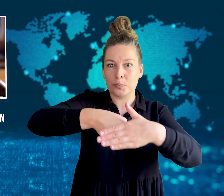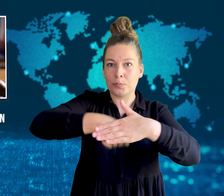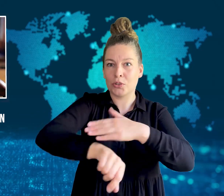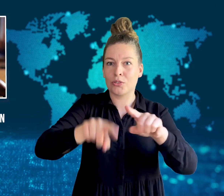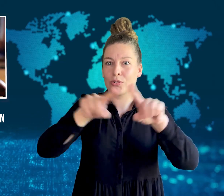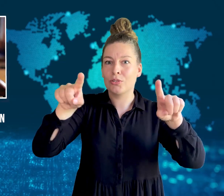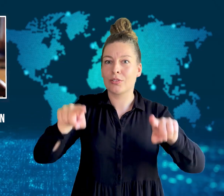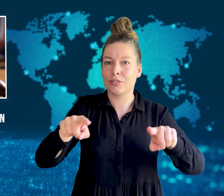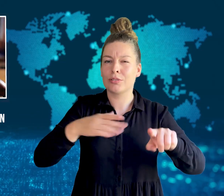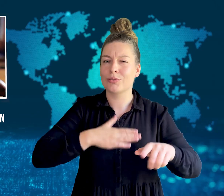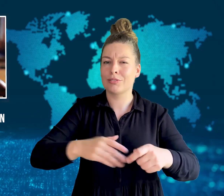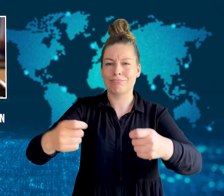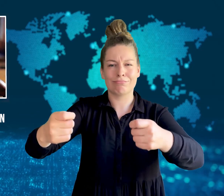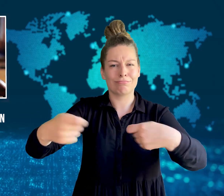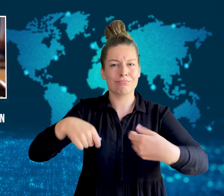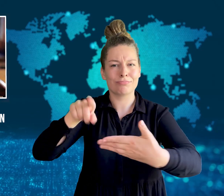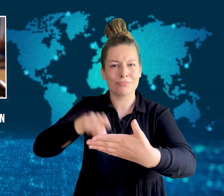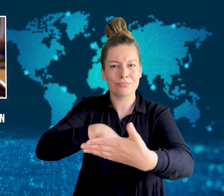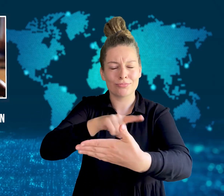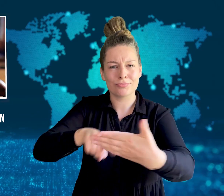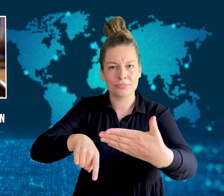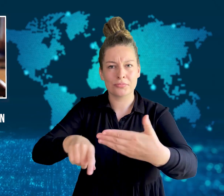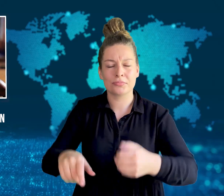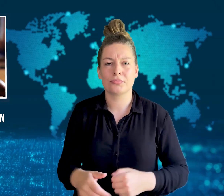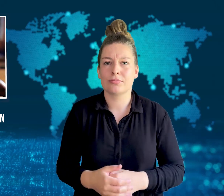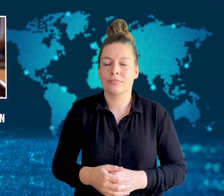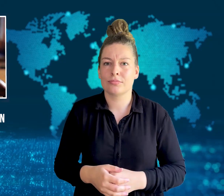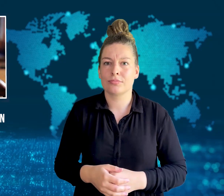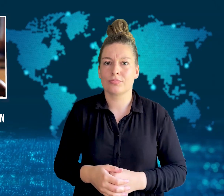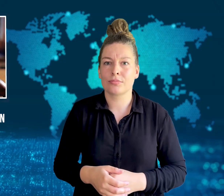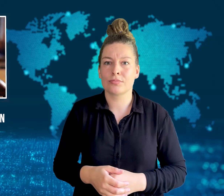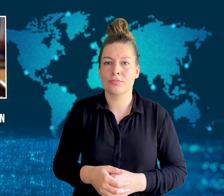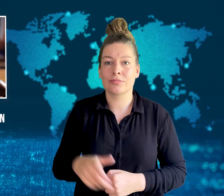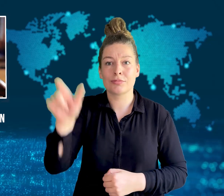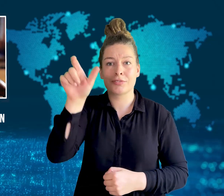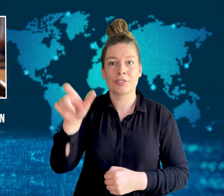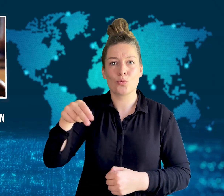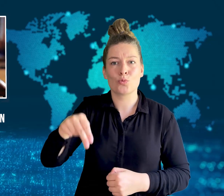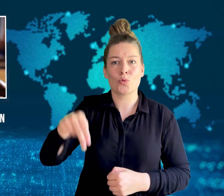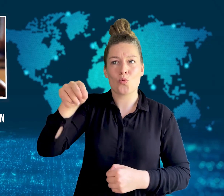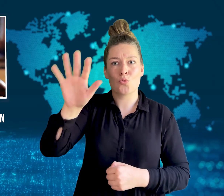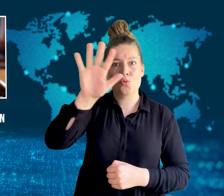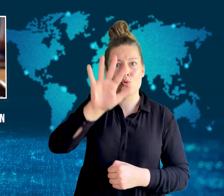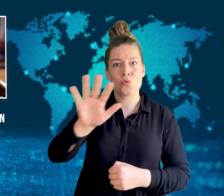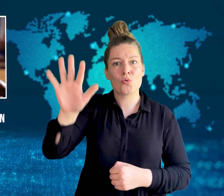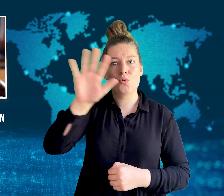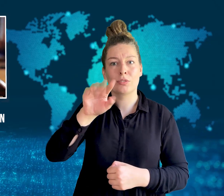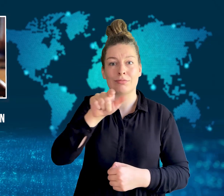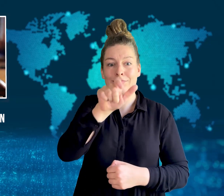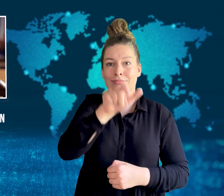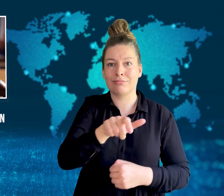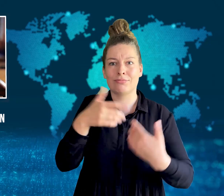In northern Italy, a state prosecutor has demanded that